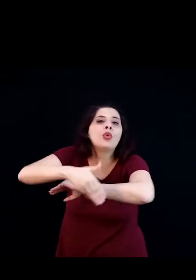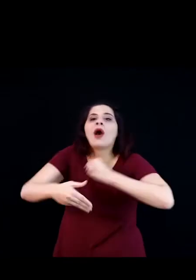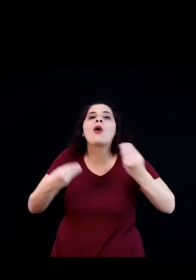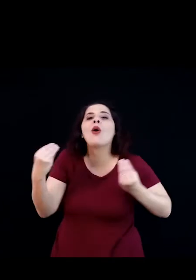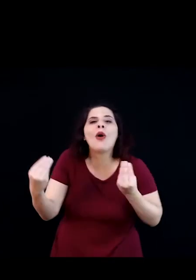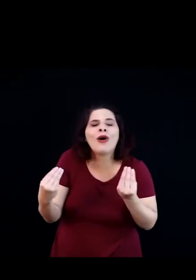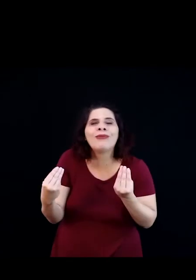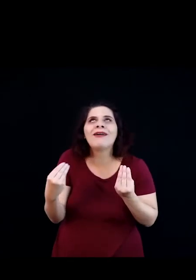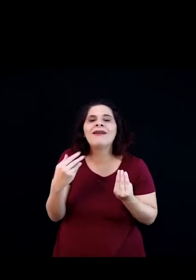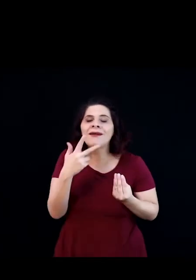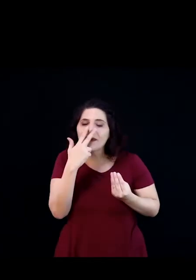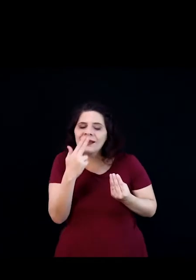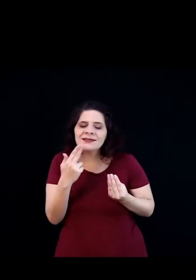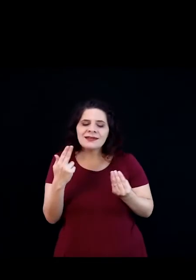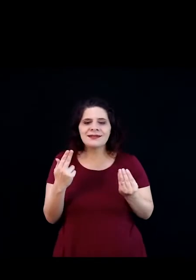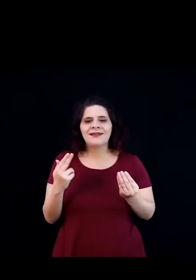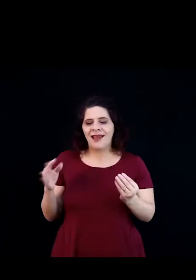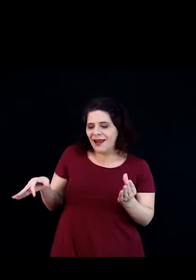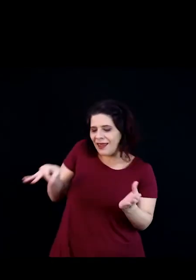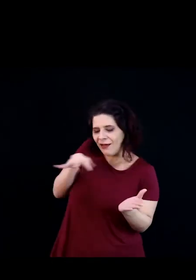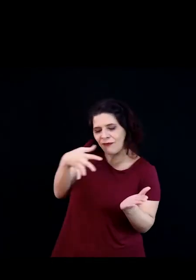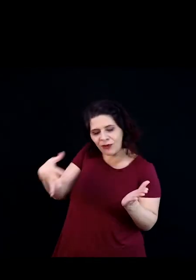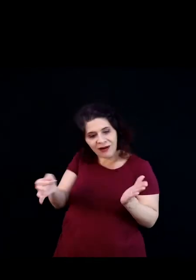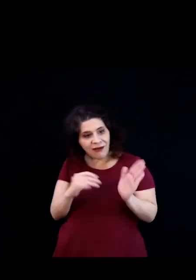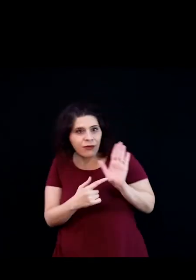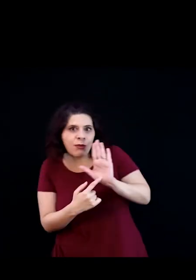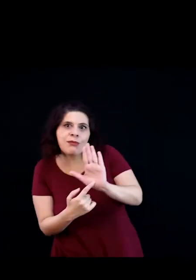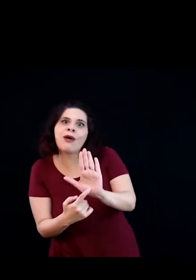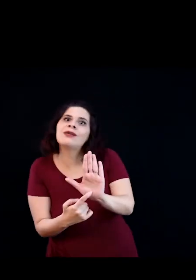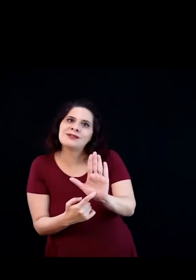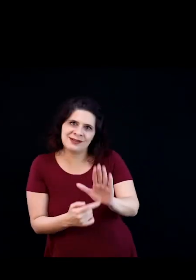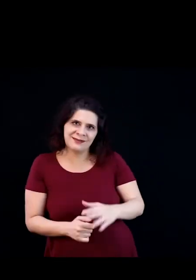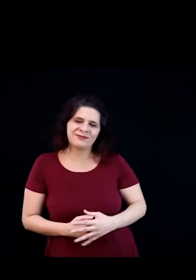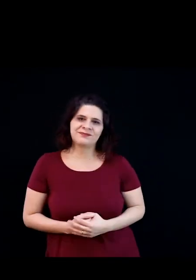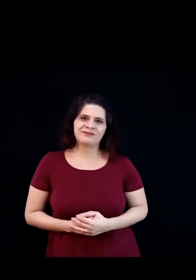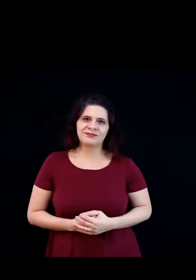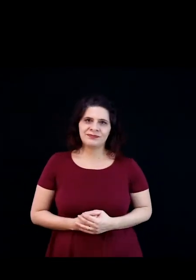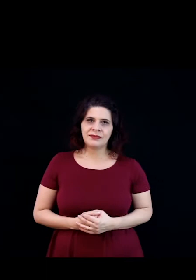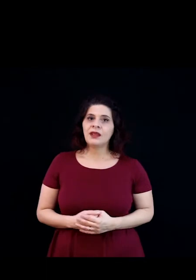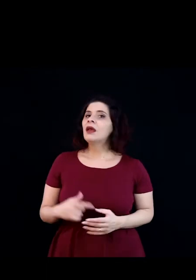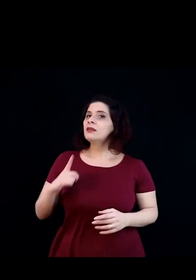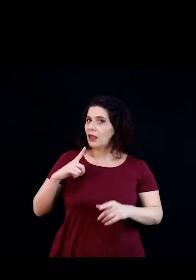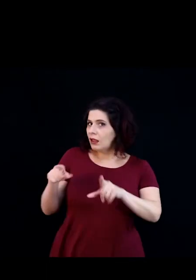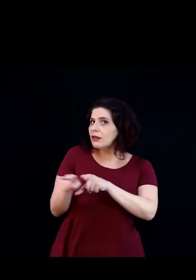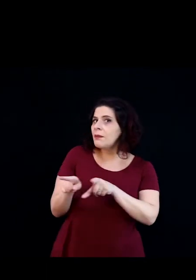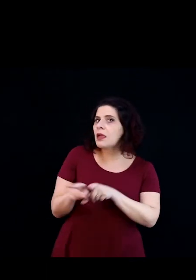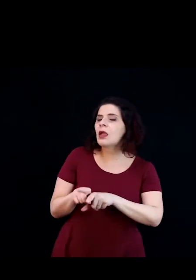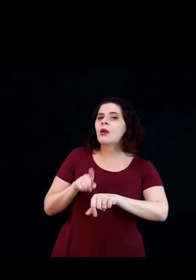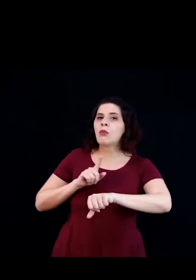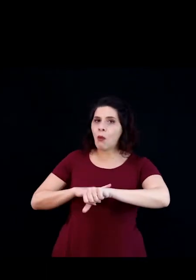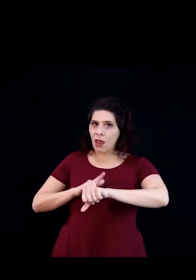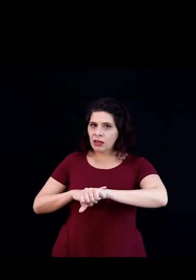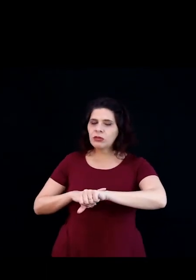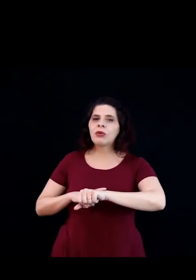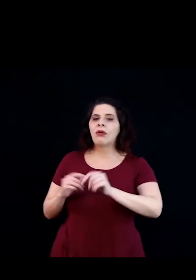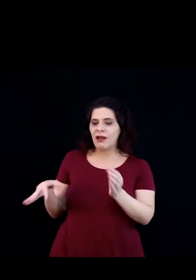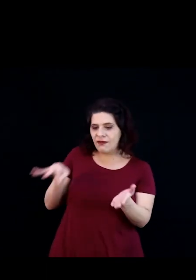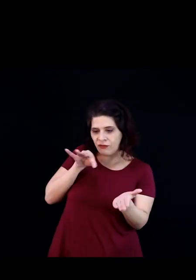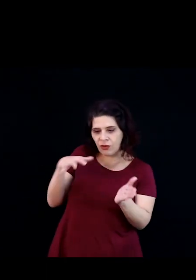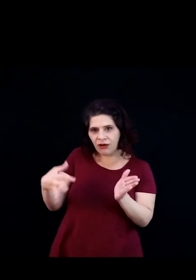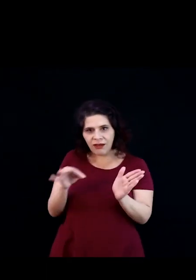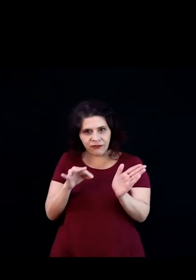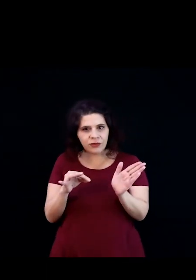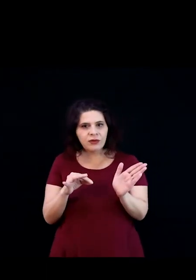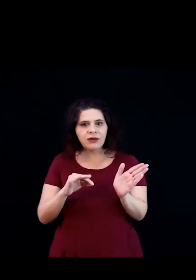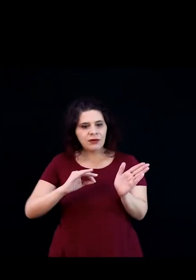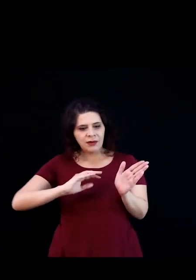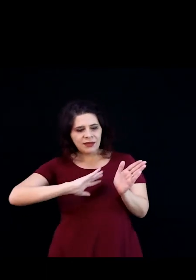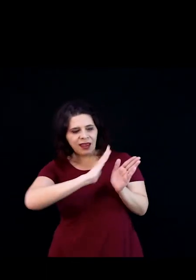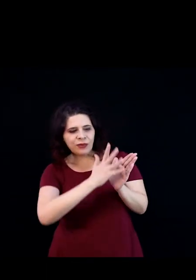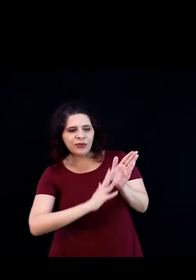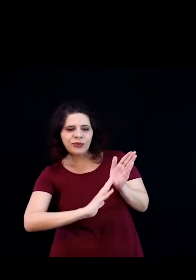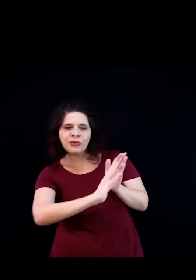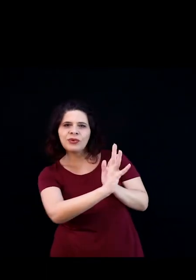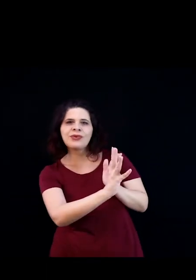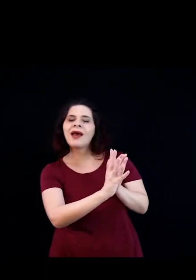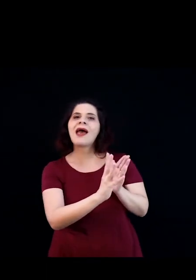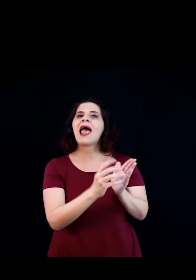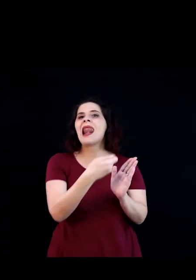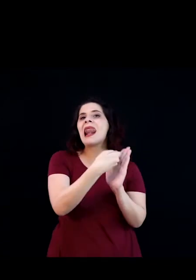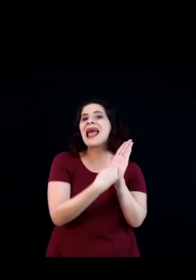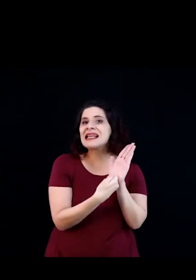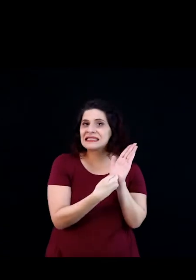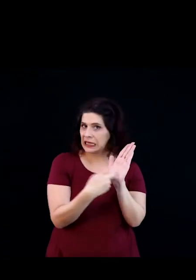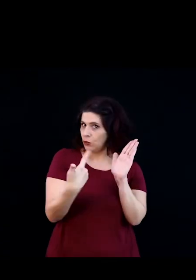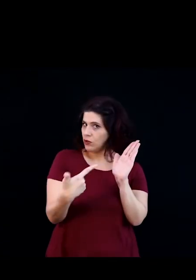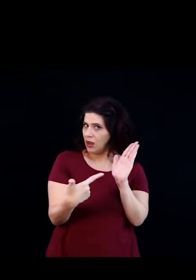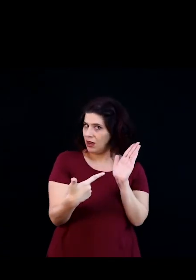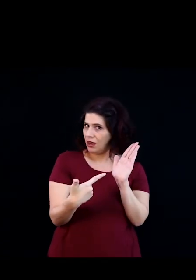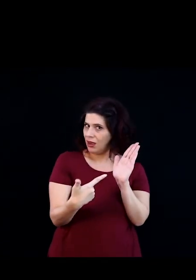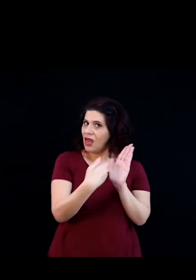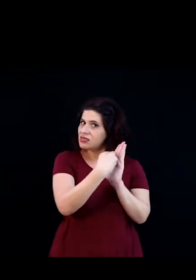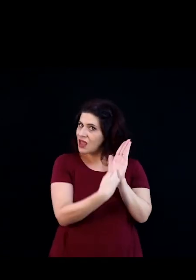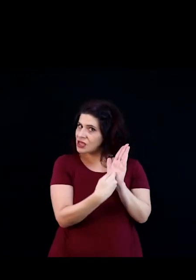There is even a point where there is no music, there is no lyrics